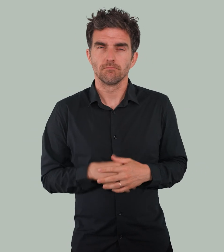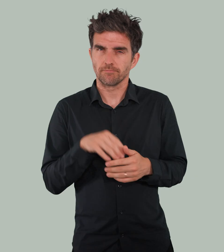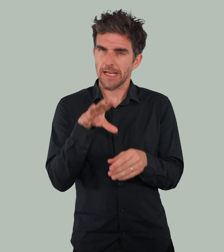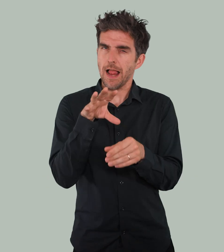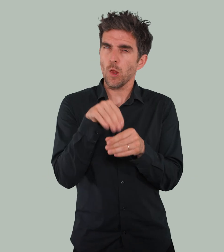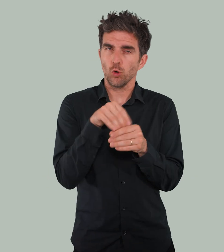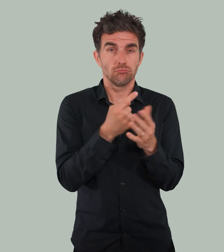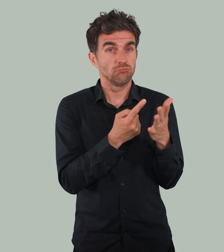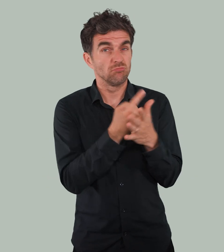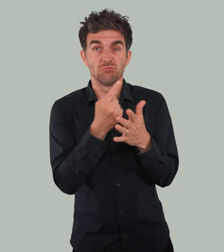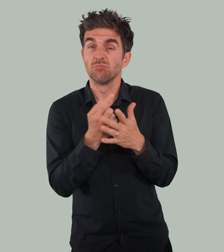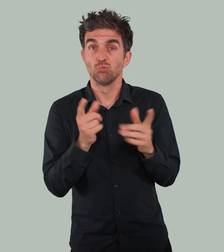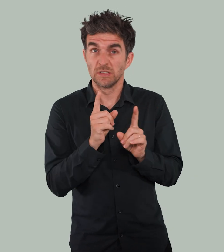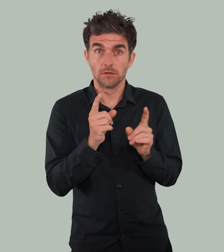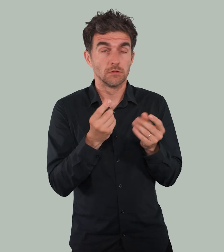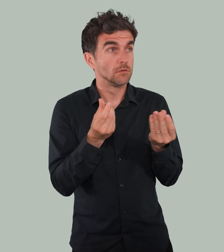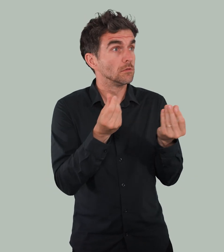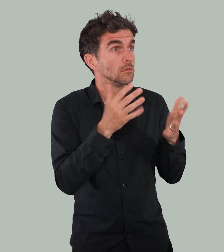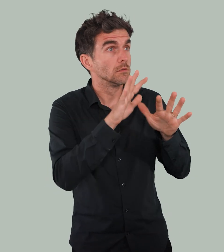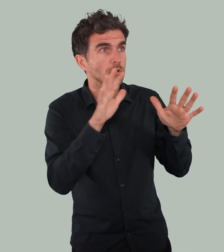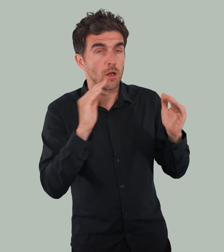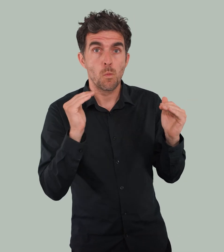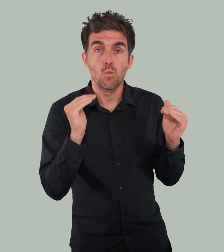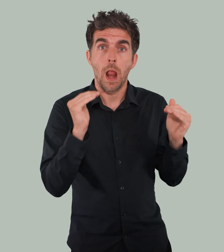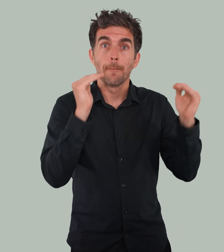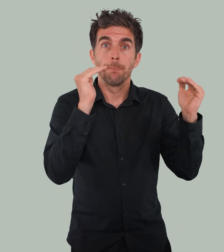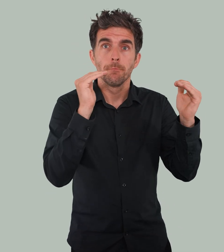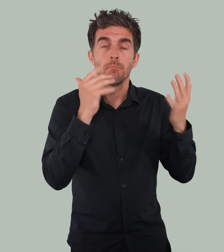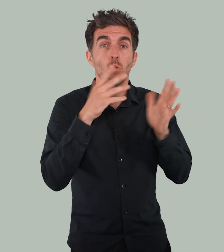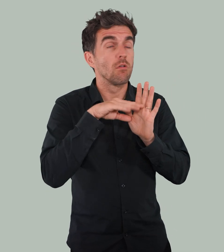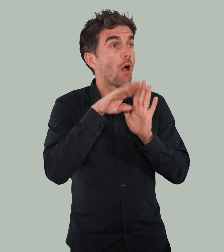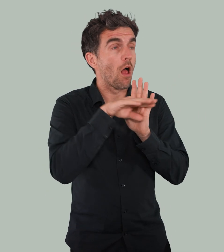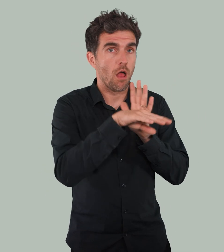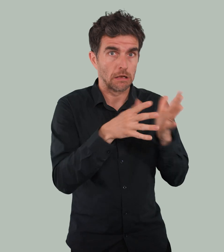This includes situations where costs increase or fluctuate